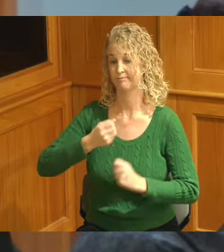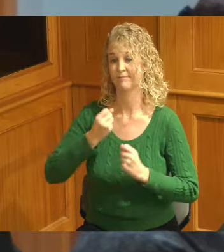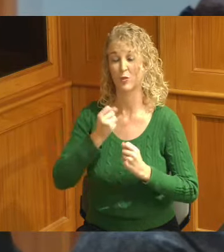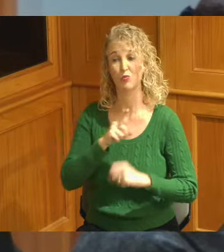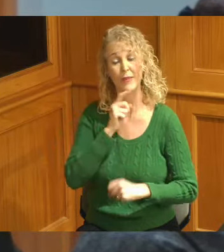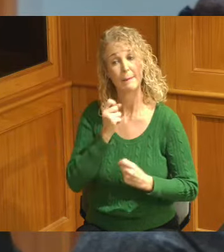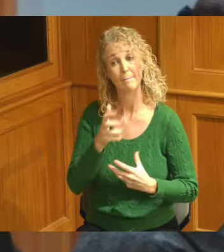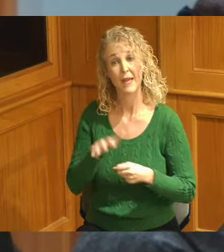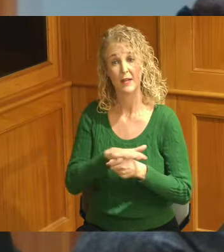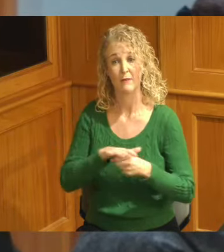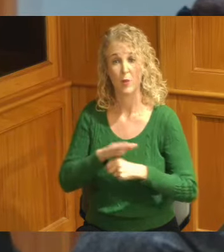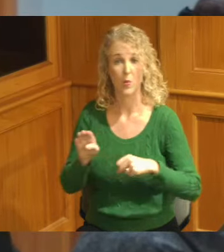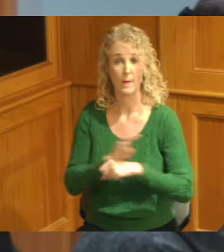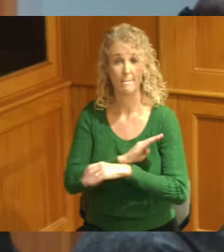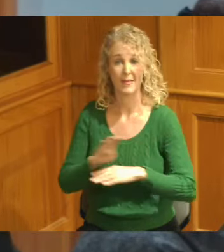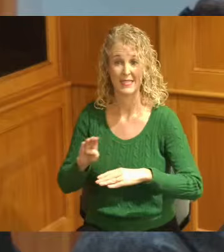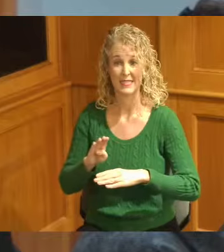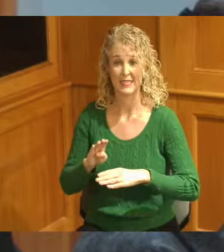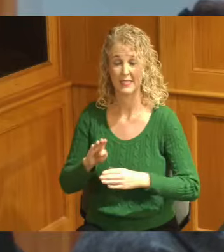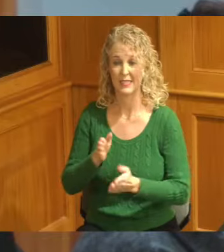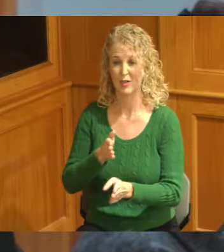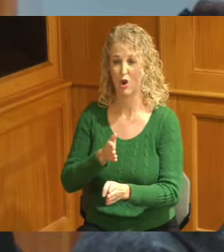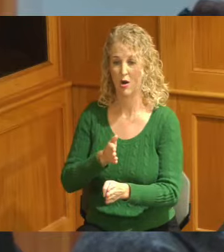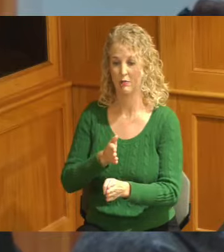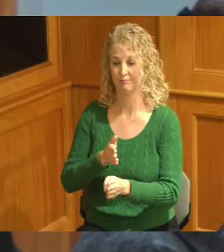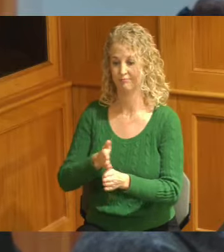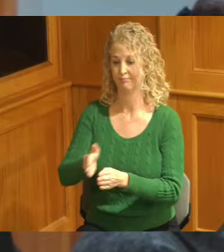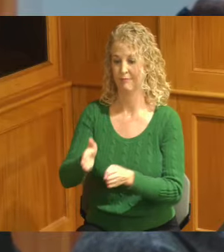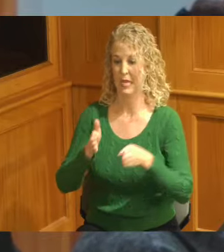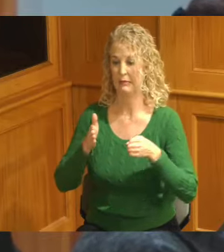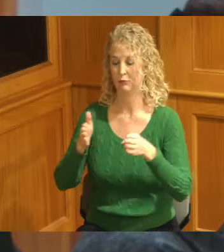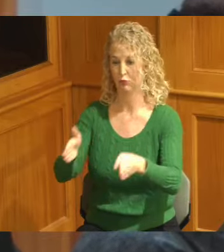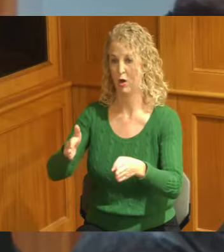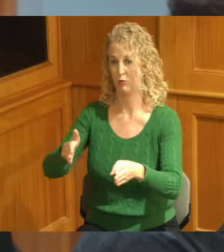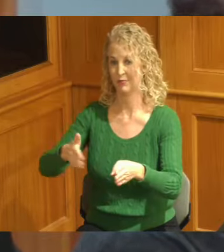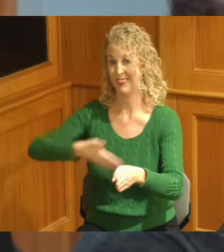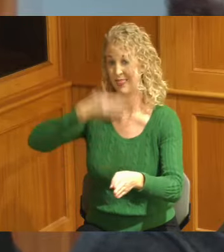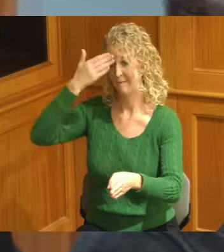local businesses in our main business corridor in Springfield Township. So along Winton Road,